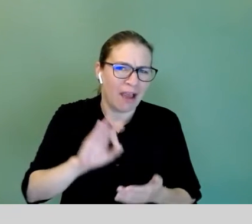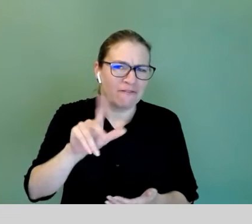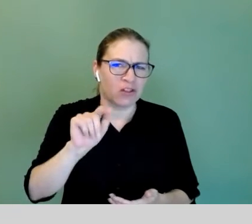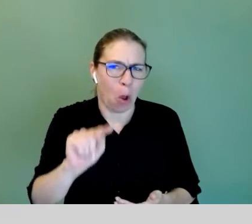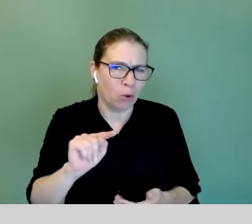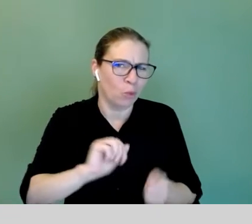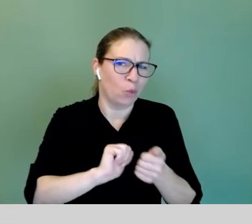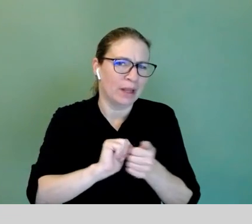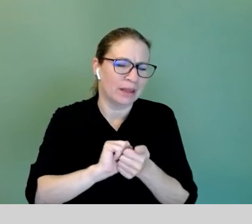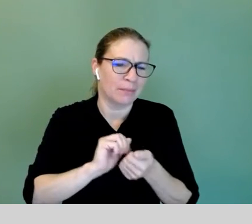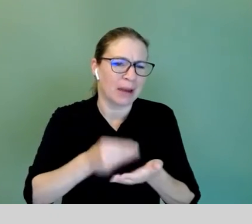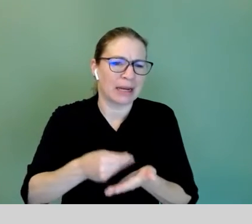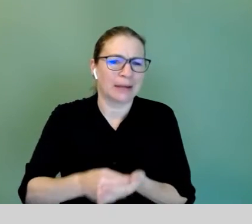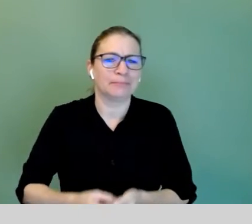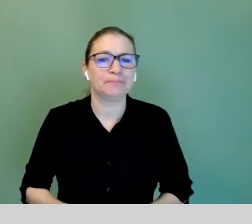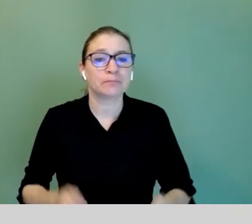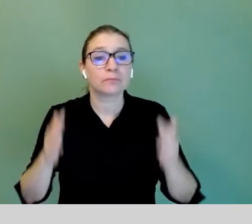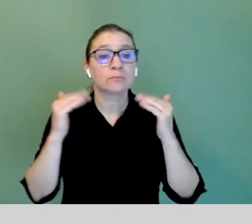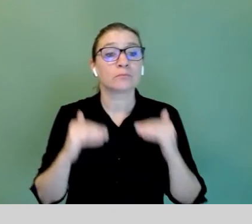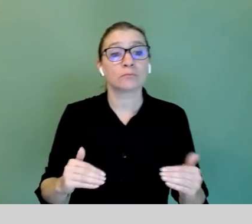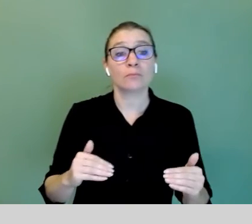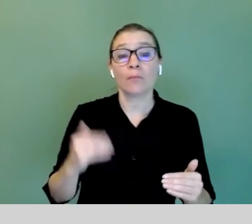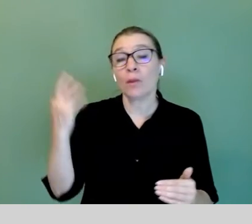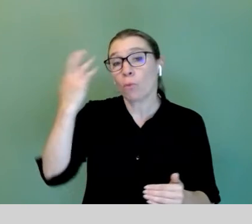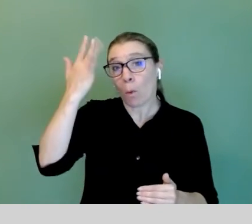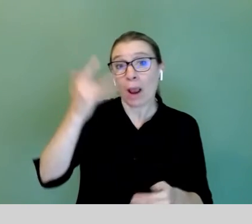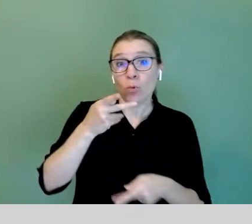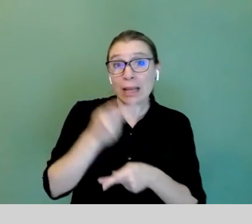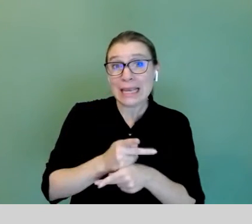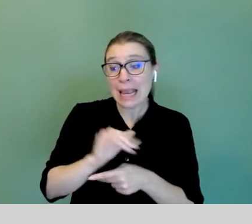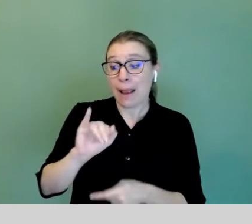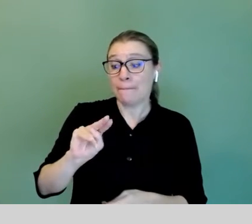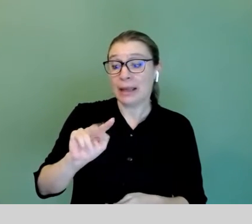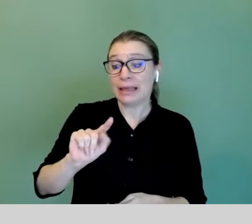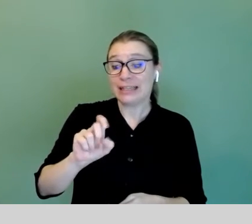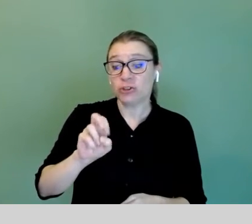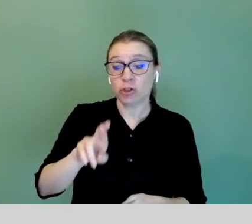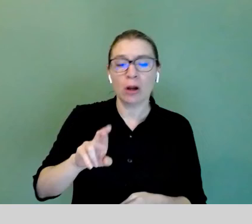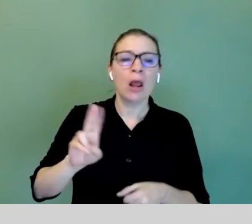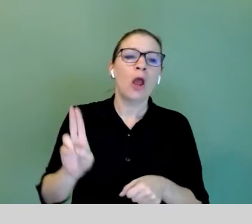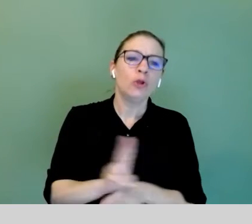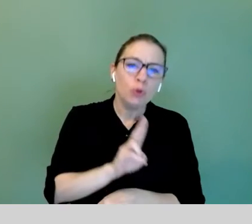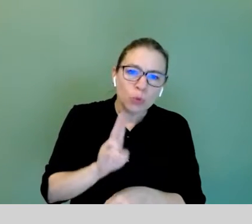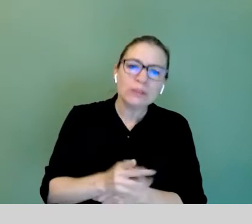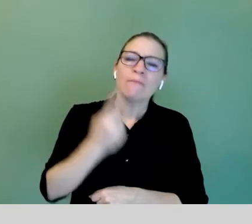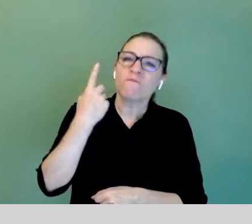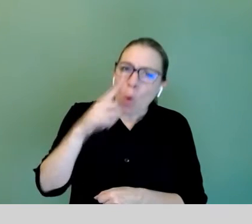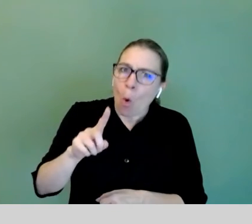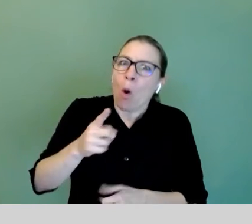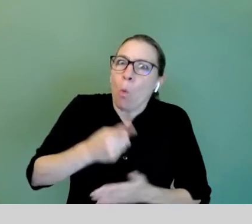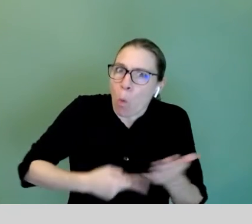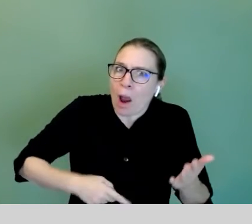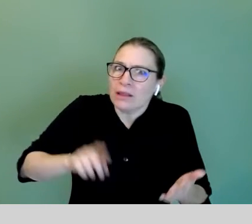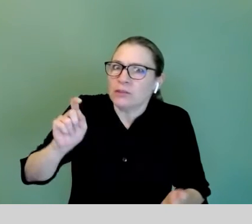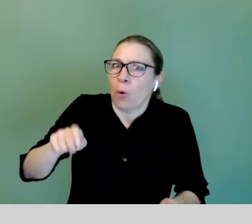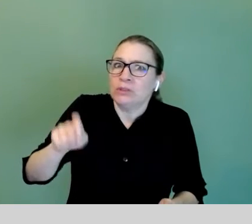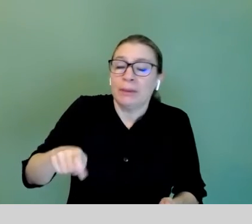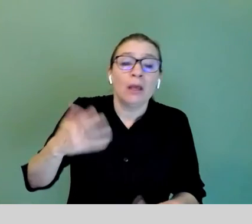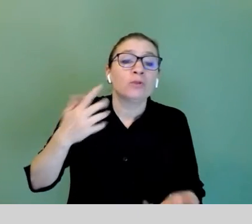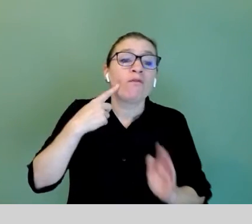Another reason to keep with the integers is actually to use them to stuff that they are designed for.